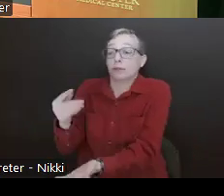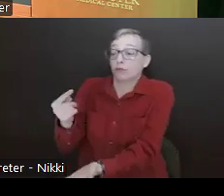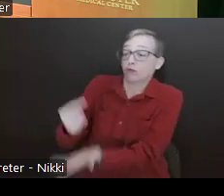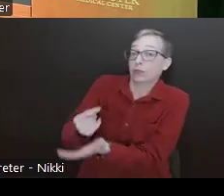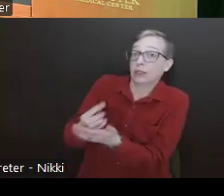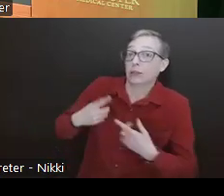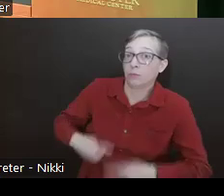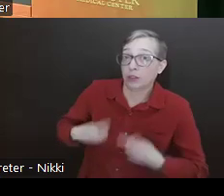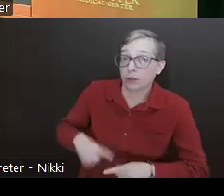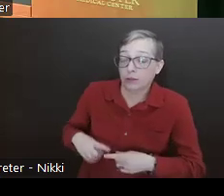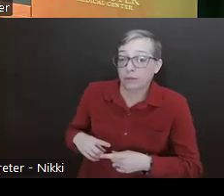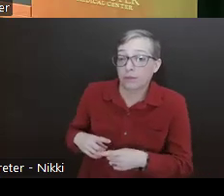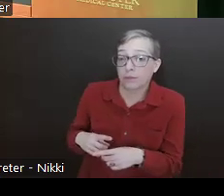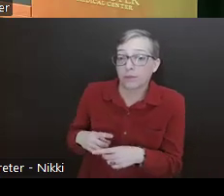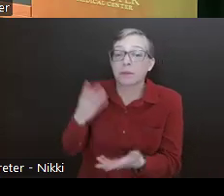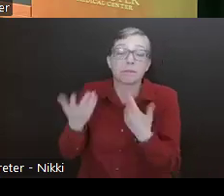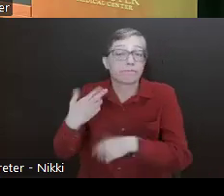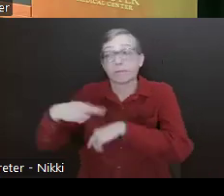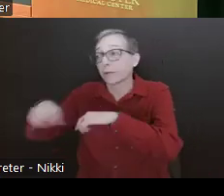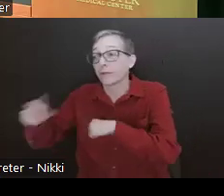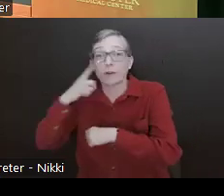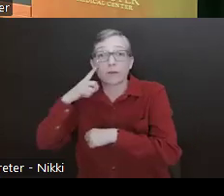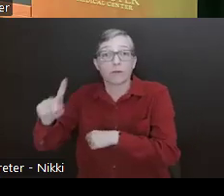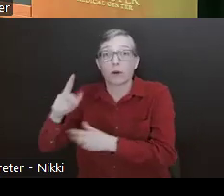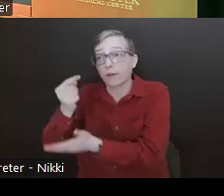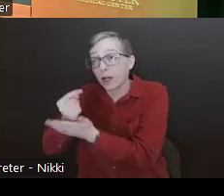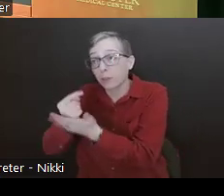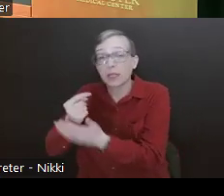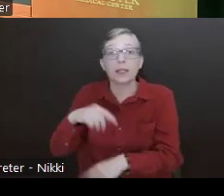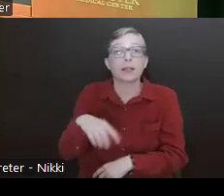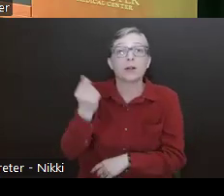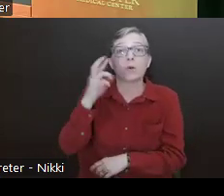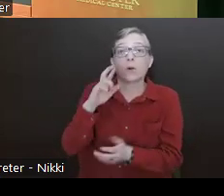referring them for psychotherapy or treating them with an anti-depressant at a therapeutic dose